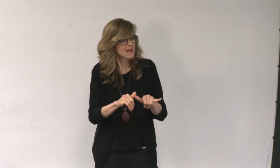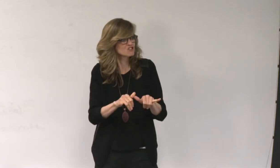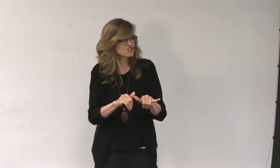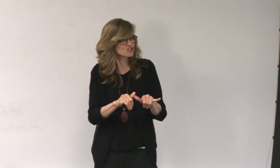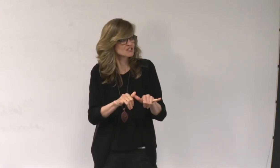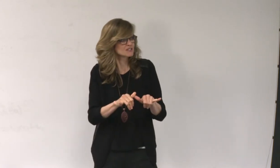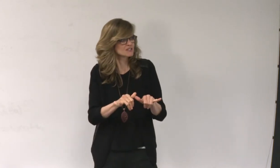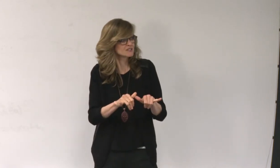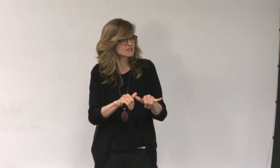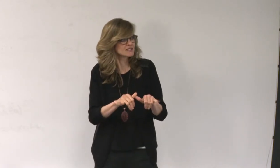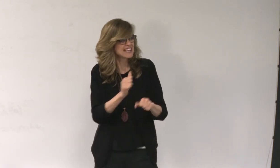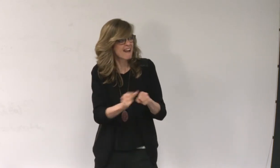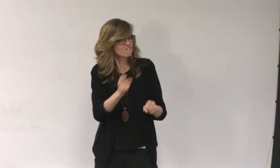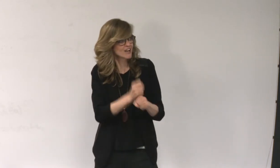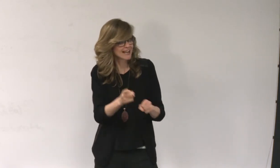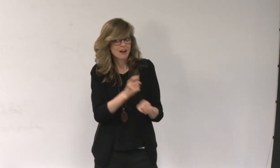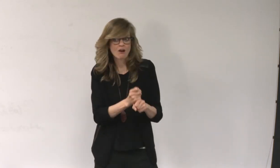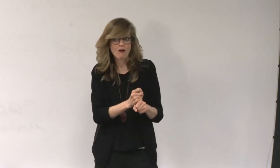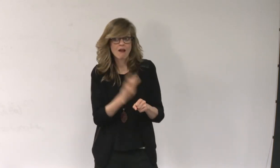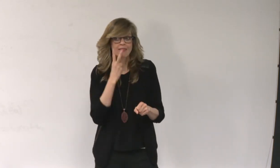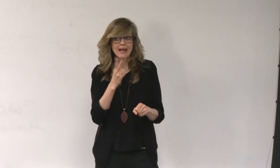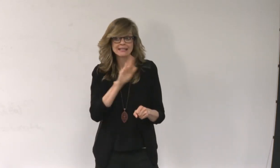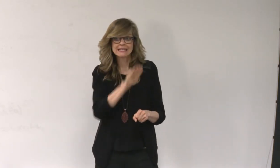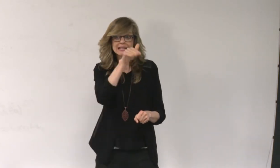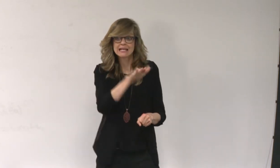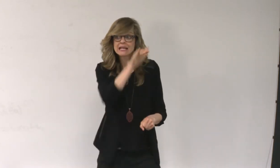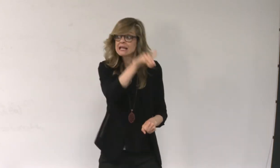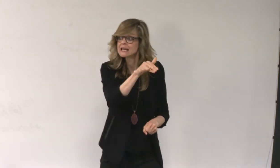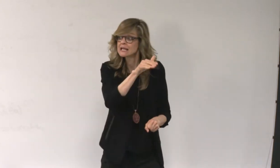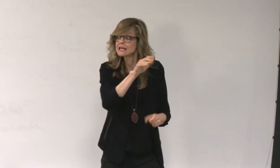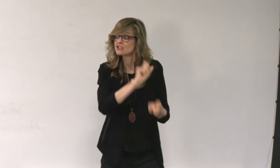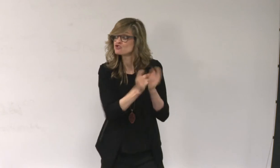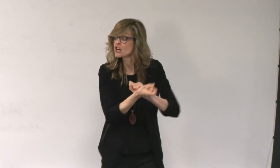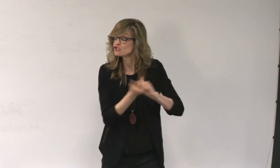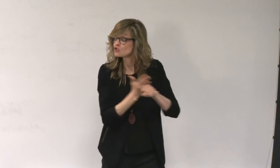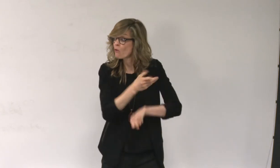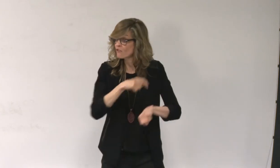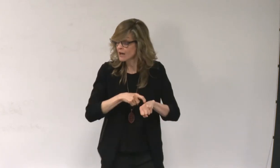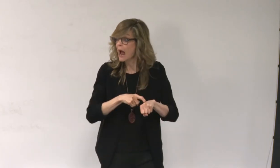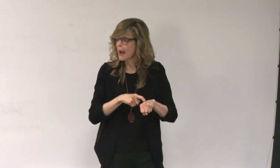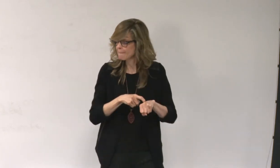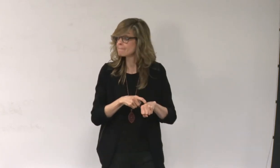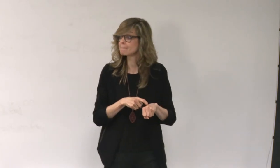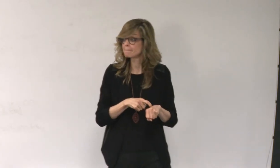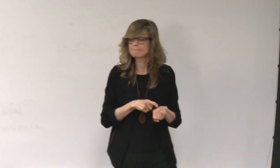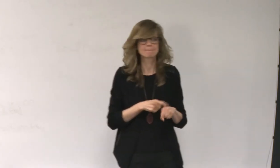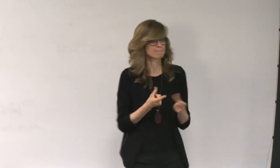SAY YOU'RE GATHERING DATA WITH A GROUP OF PEOPLE OVER TIME